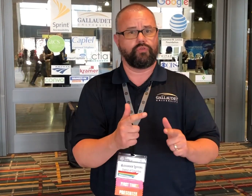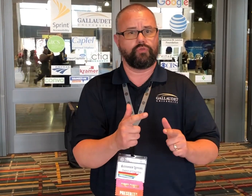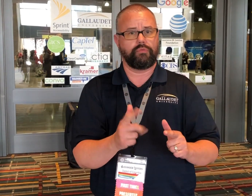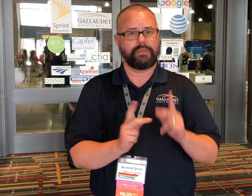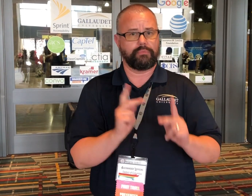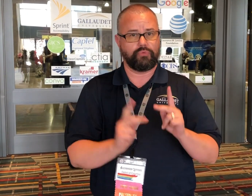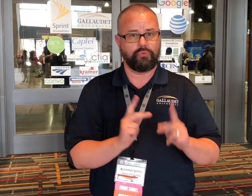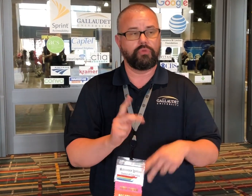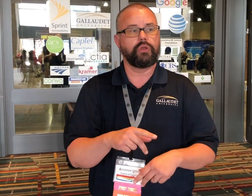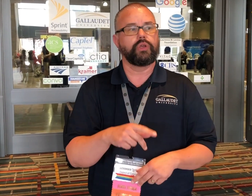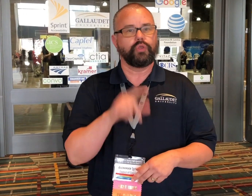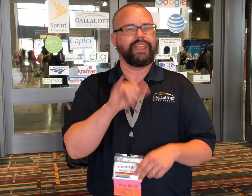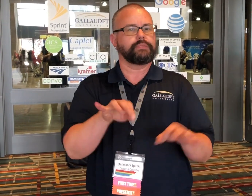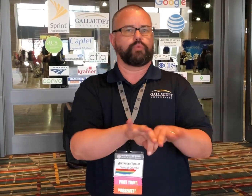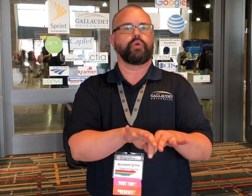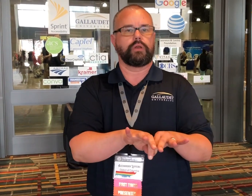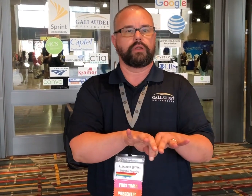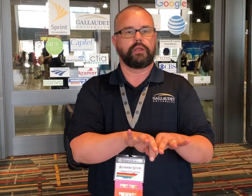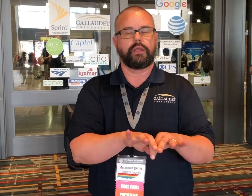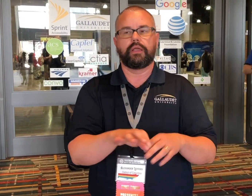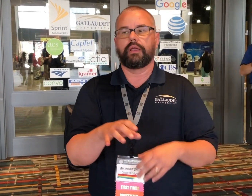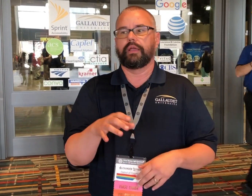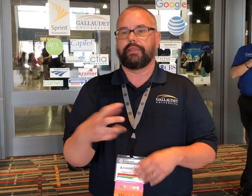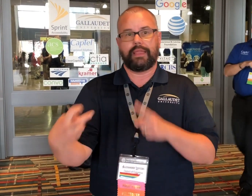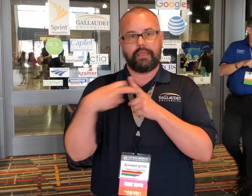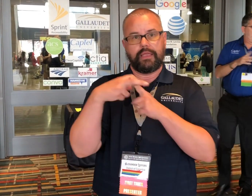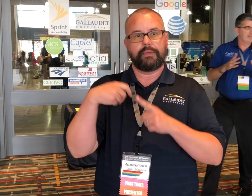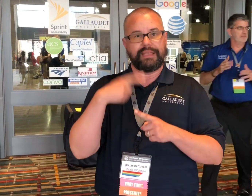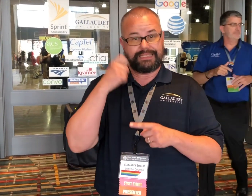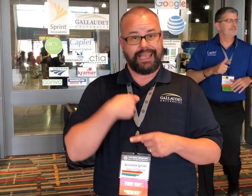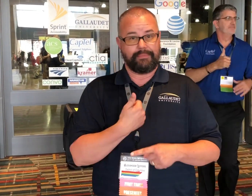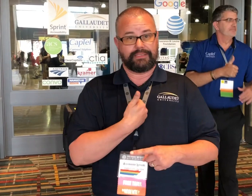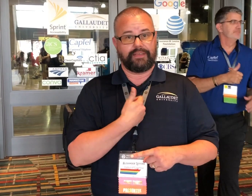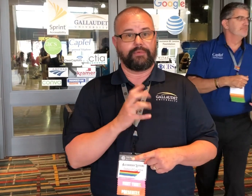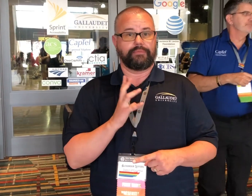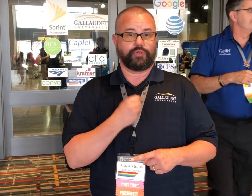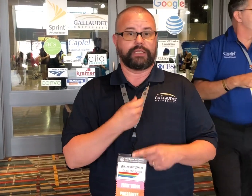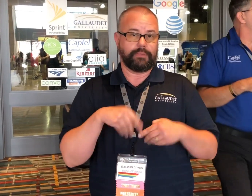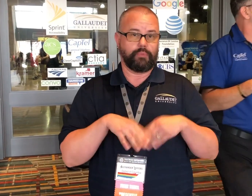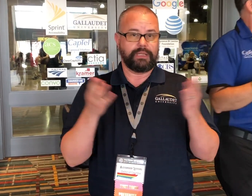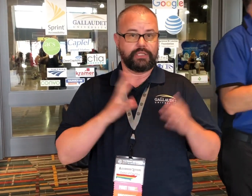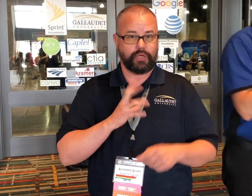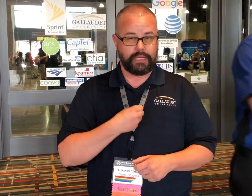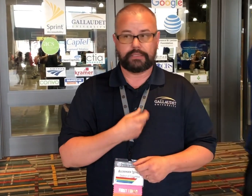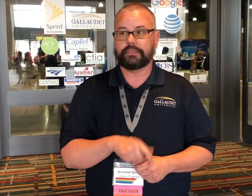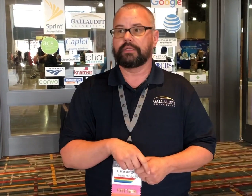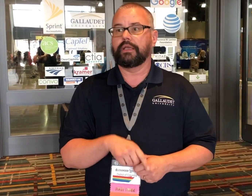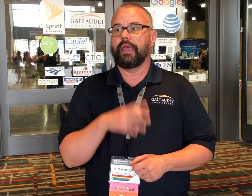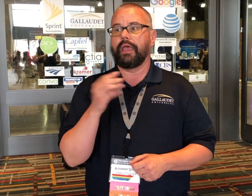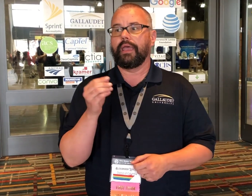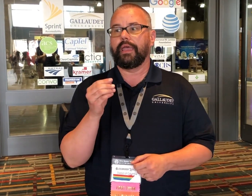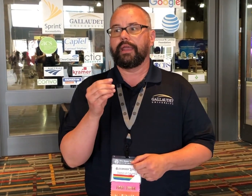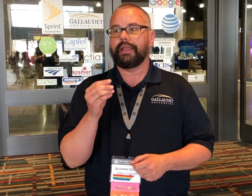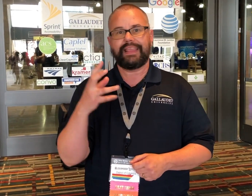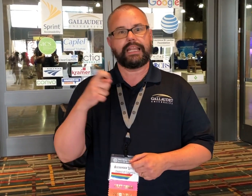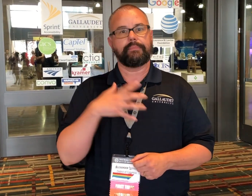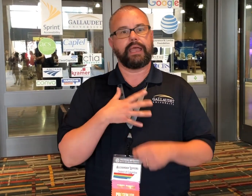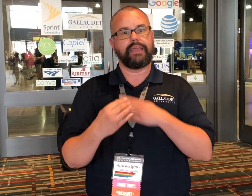We need to be inclusive of all people. That’s important. They sought out my opinion because I am openly transgender.